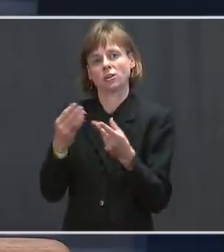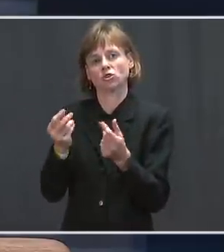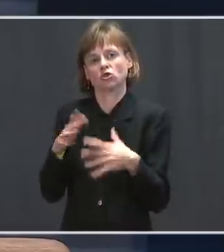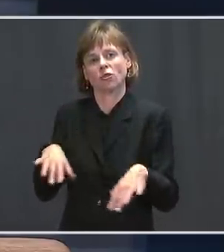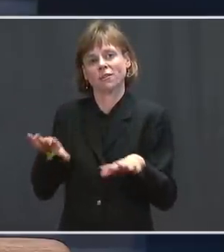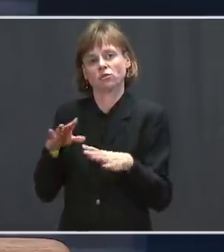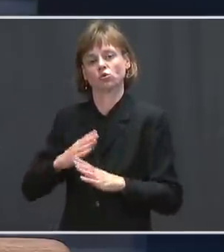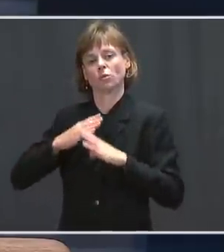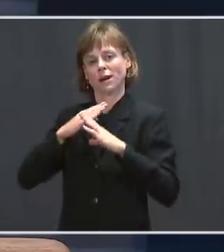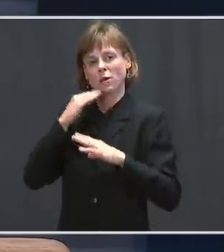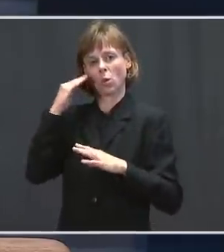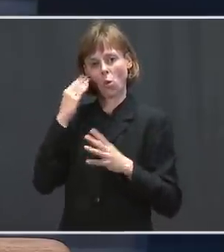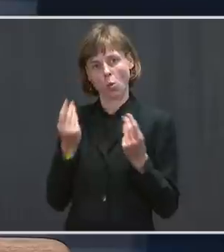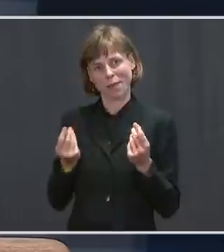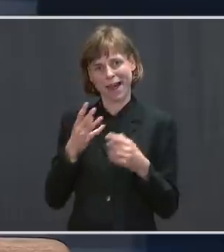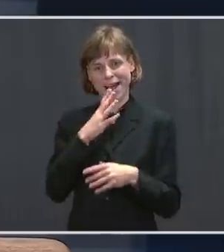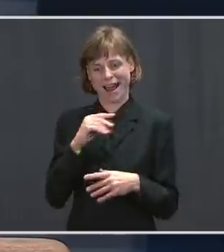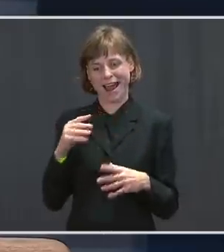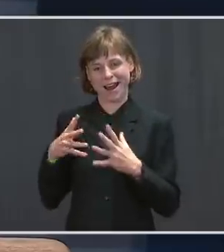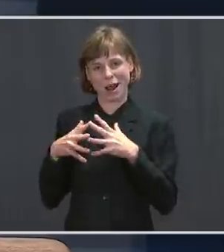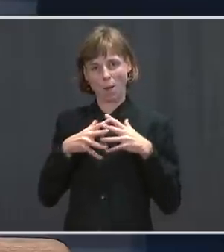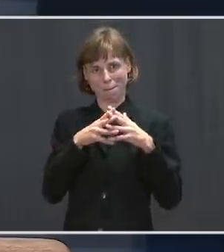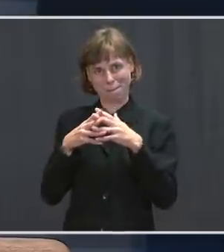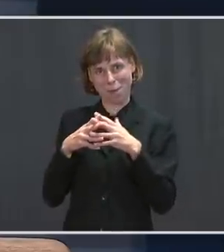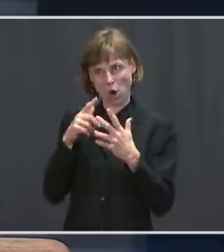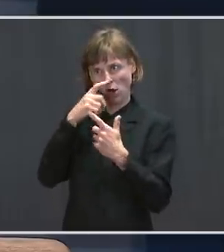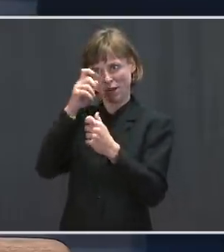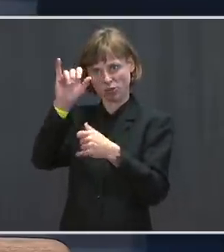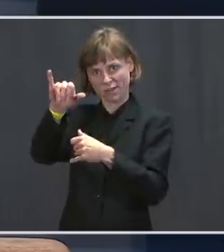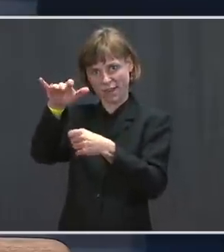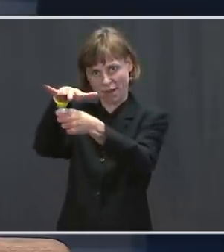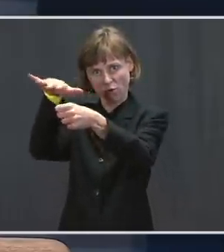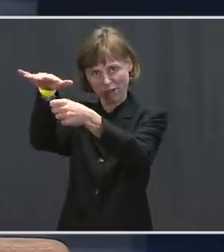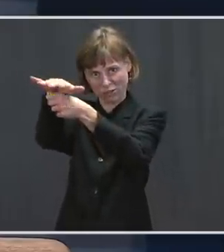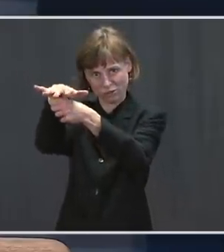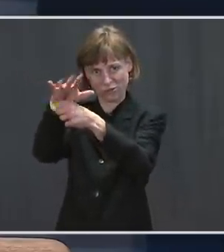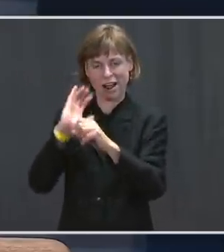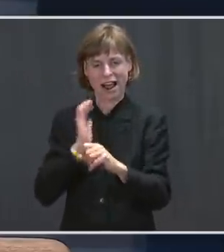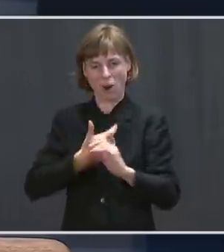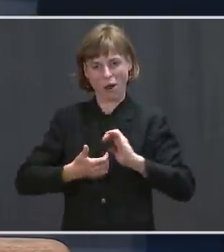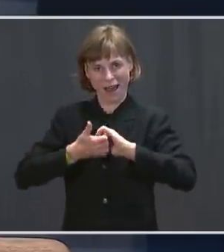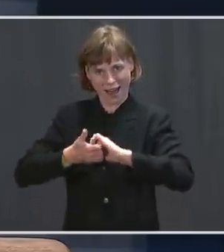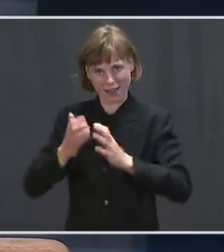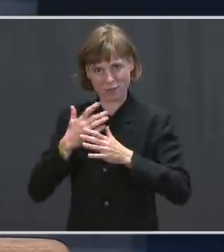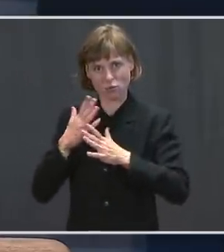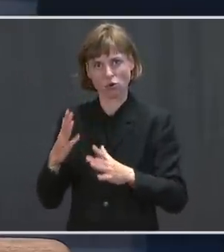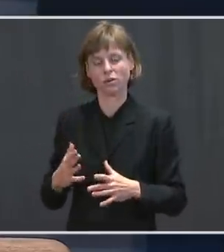and protecting American interests in the region and our allies and partners. It extends to the types of offensive operations